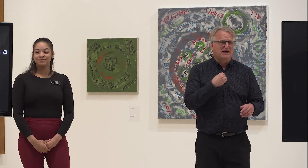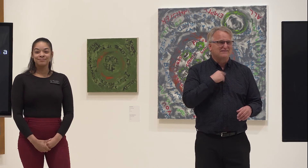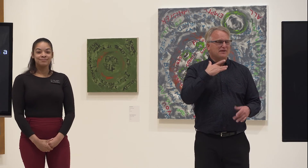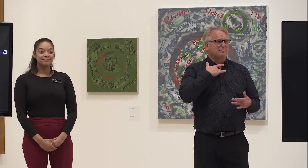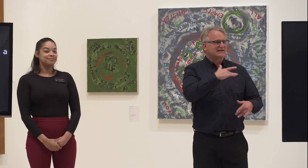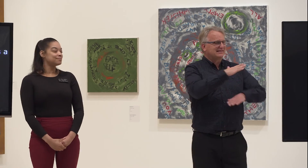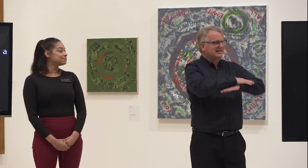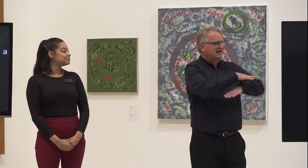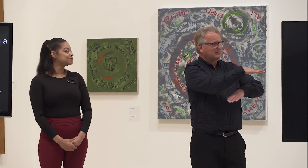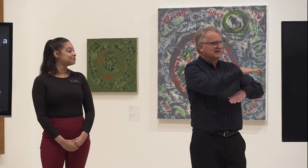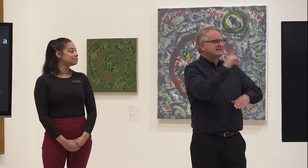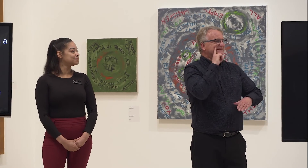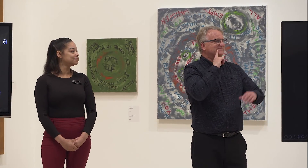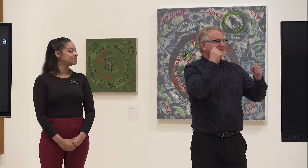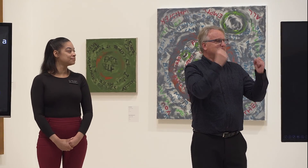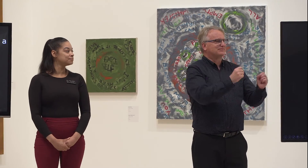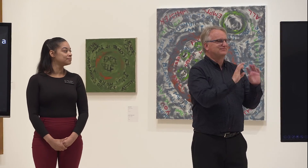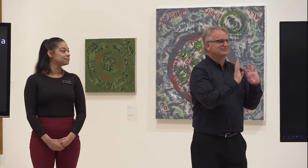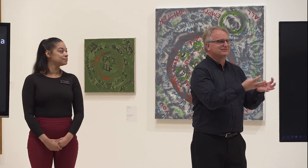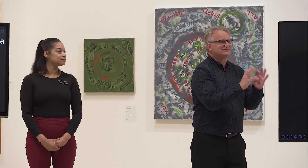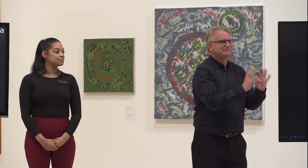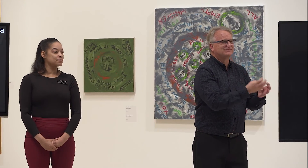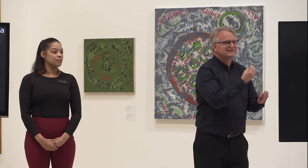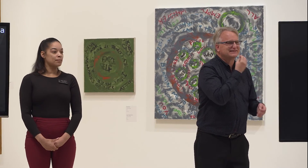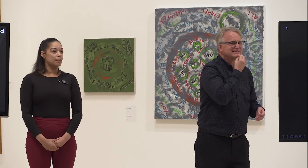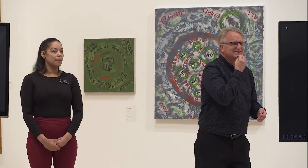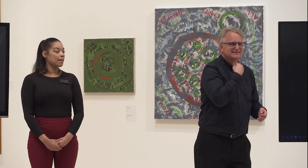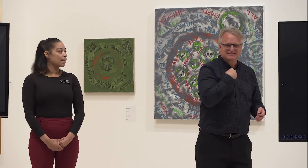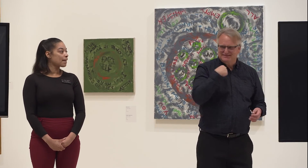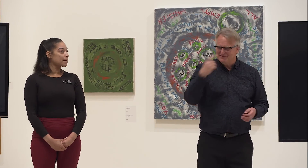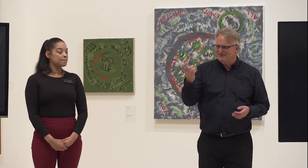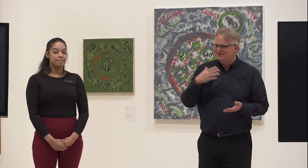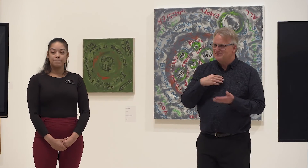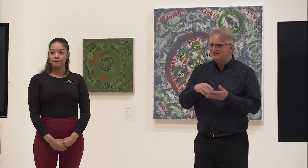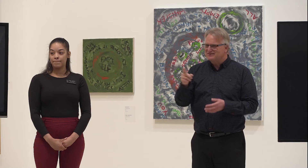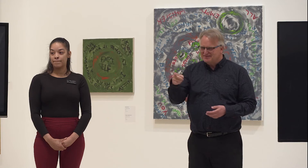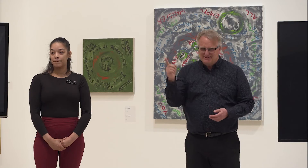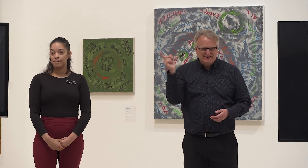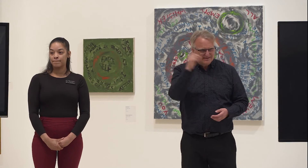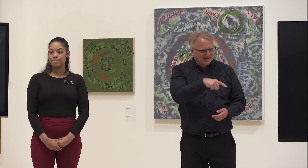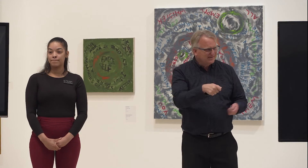So...follow the cultural norms of the community.